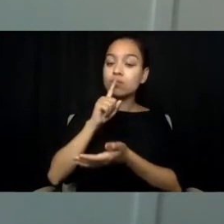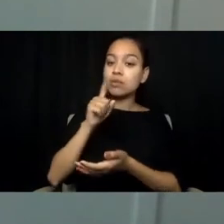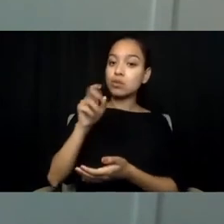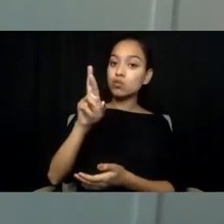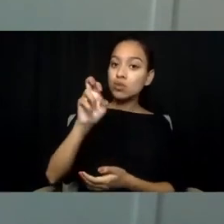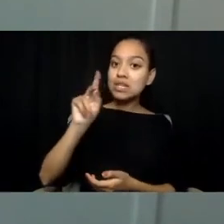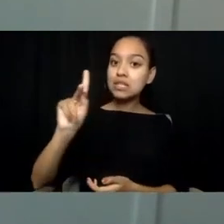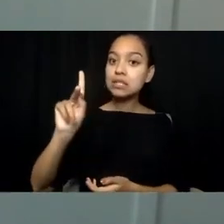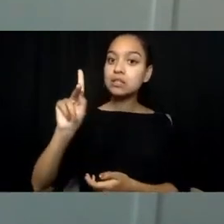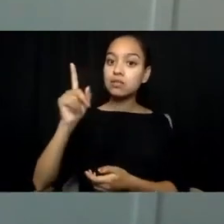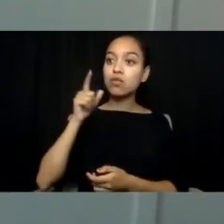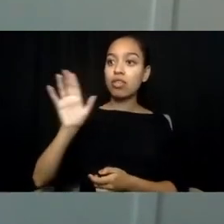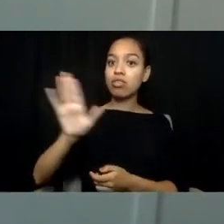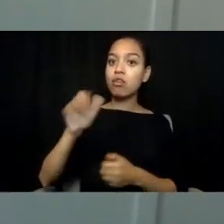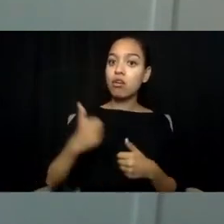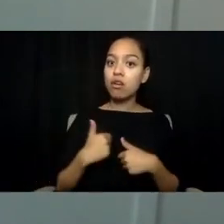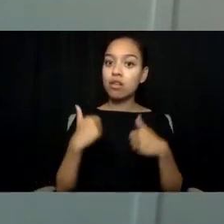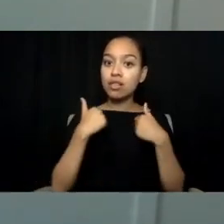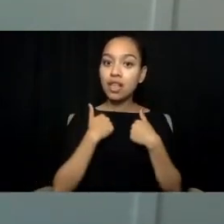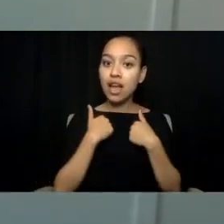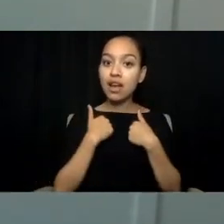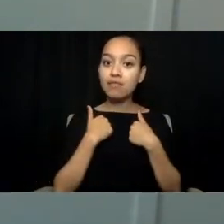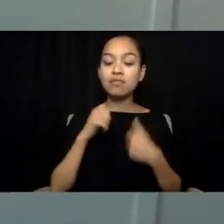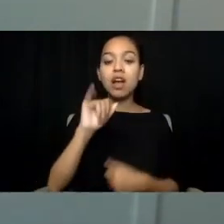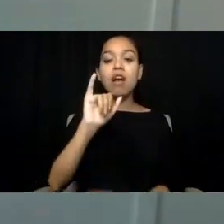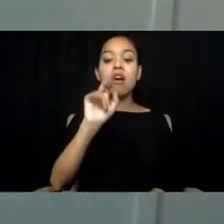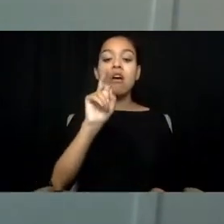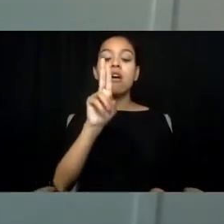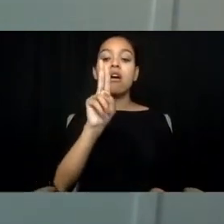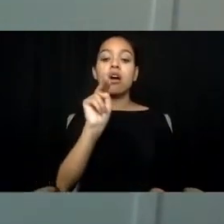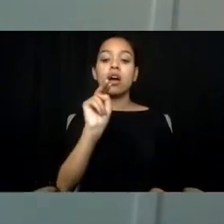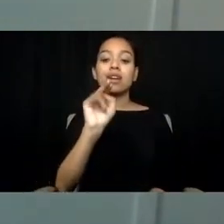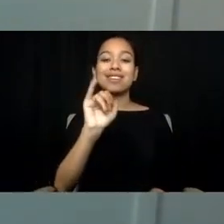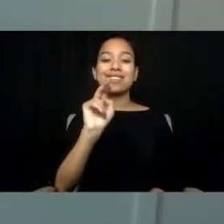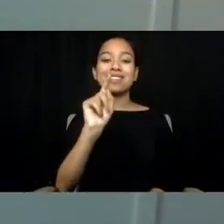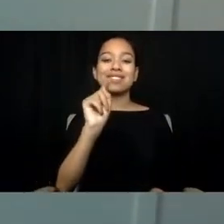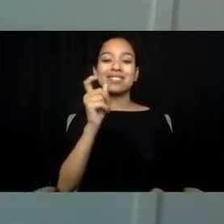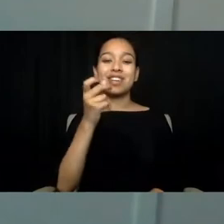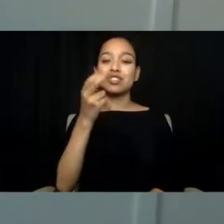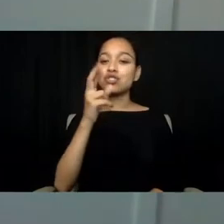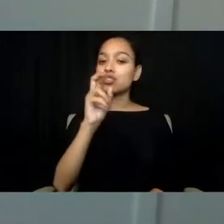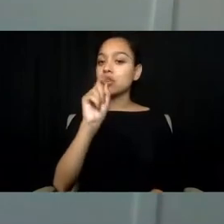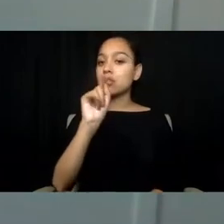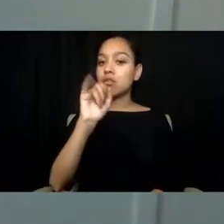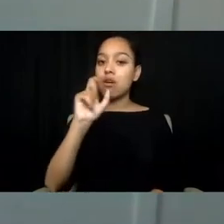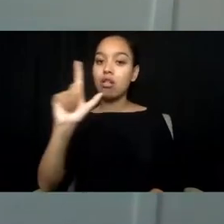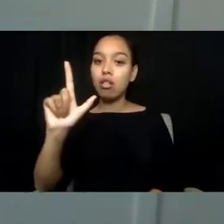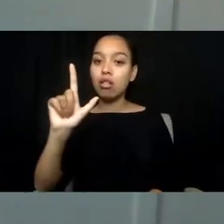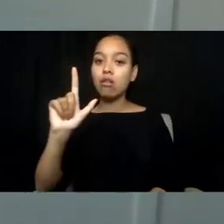By unintentional harm, I mean autistic people find themselves experiencing more trauma,